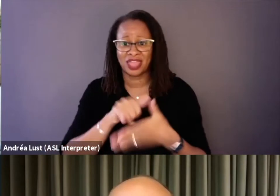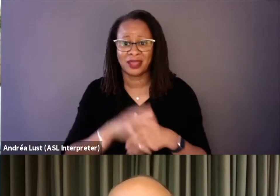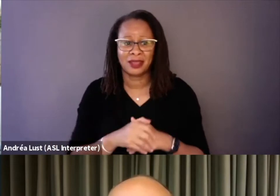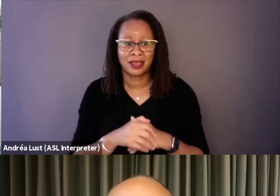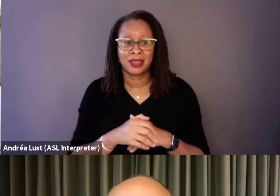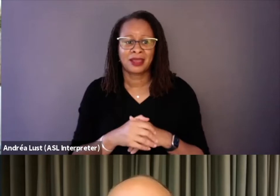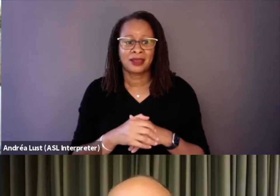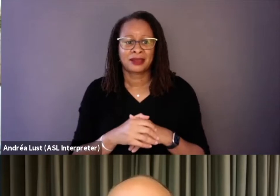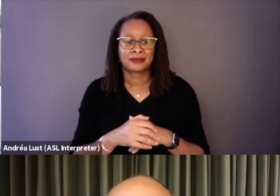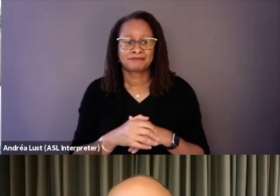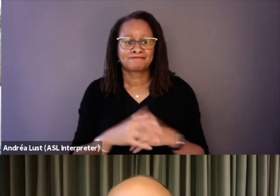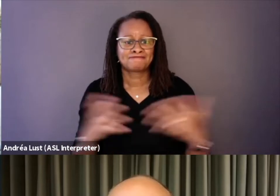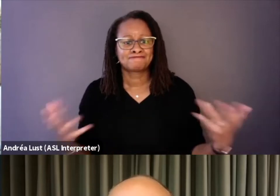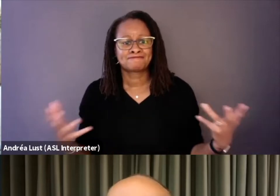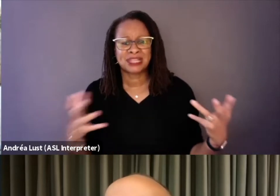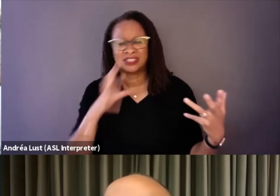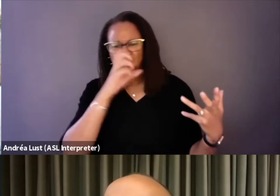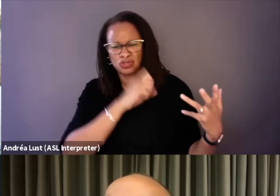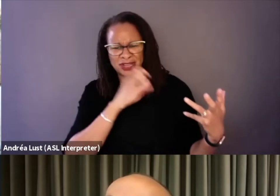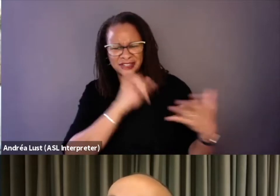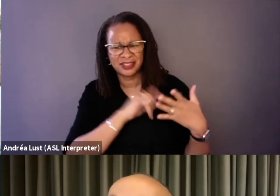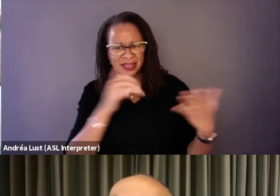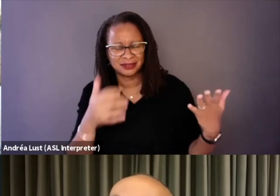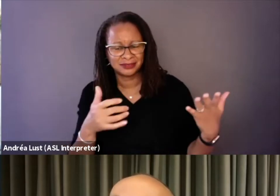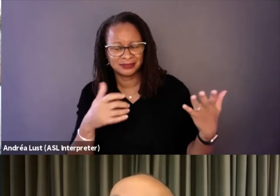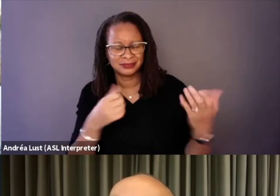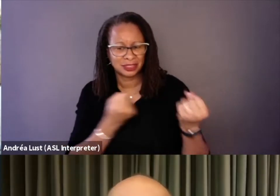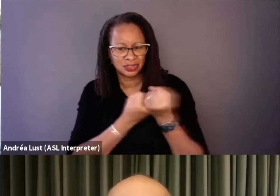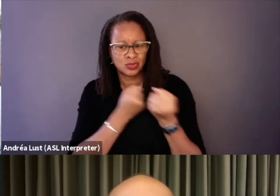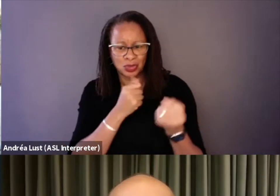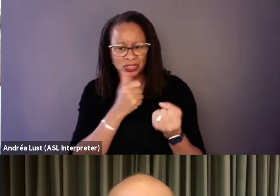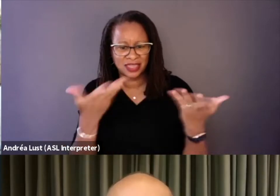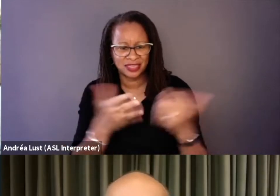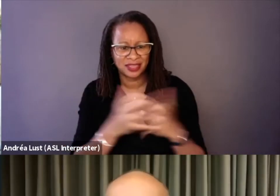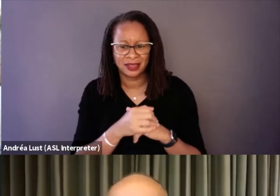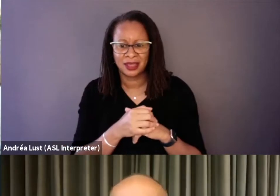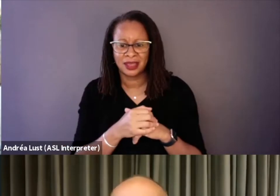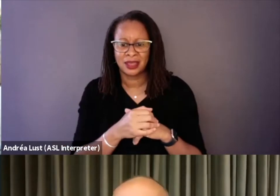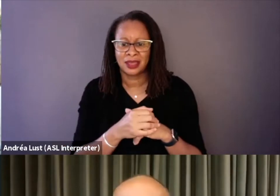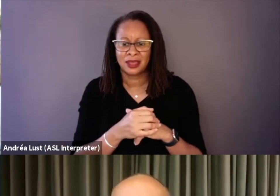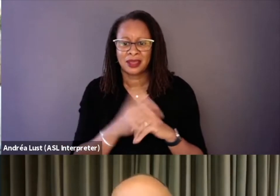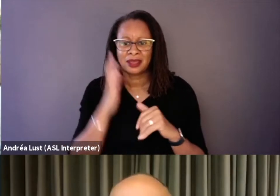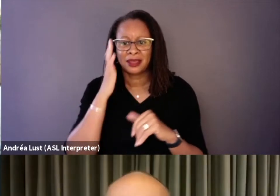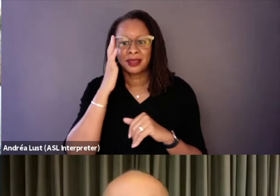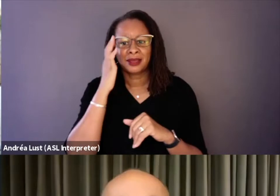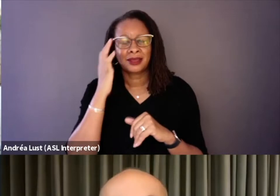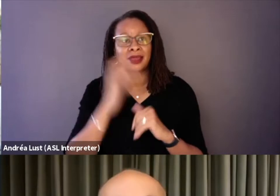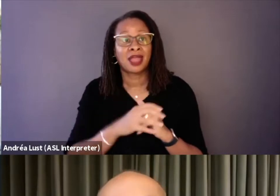That's really strange that that was hard to send that. He resisted any kind of commodification,